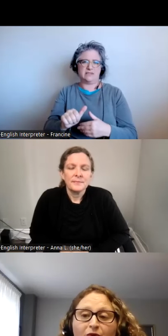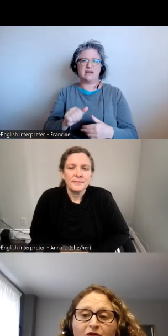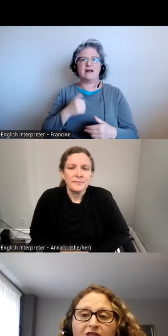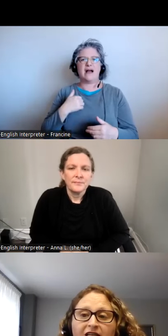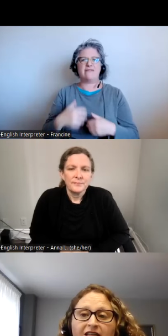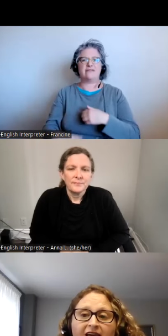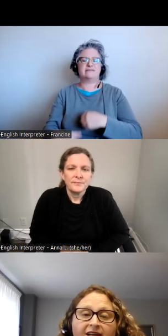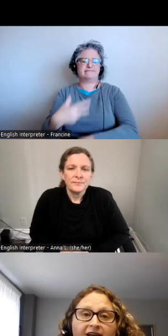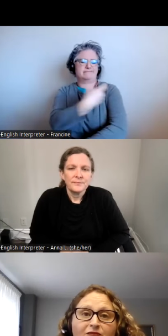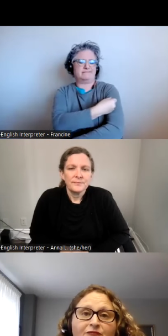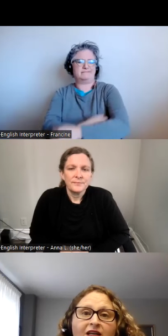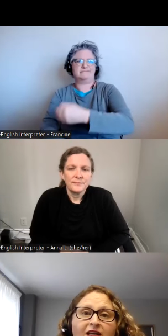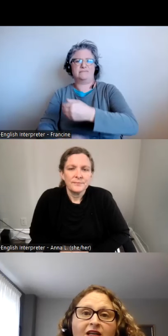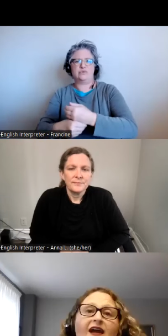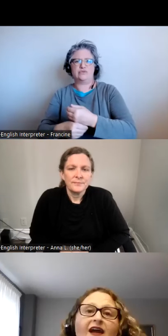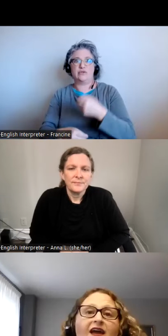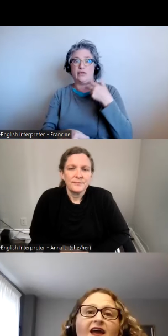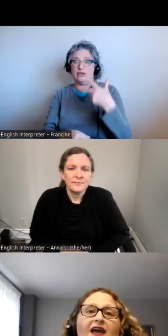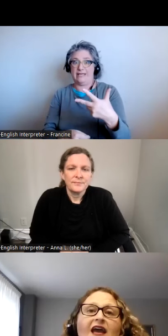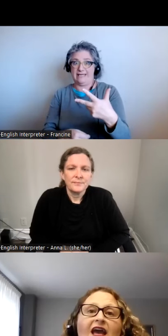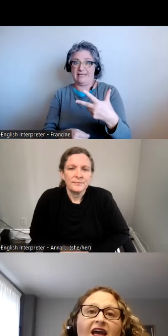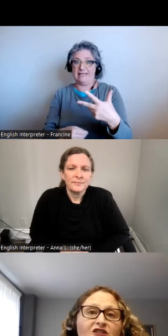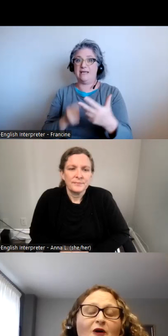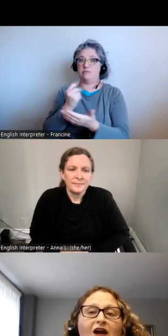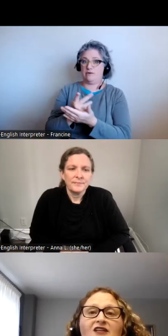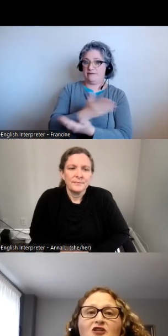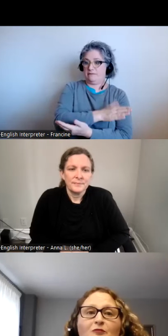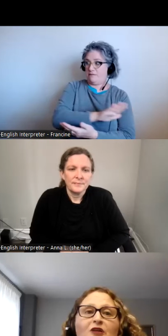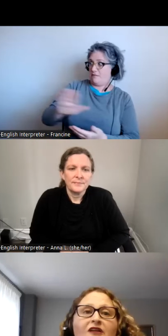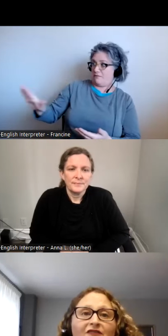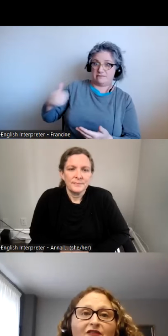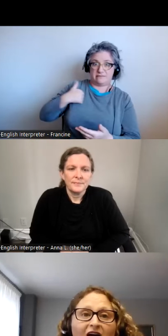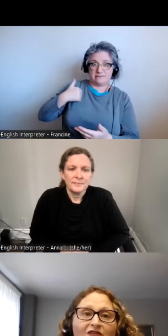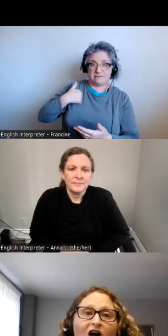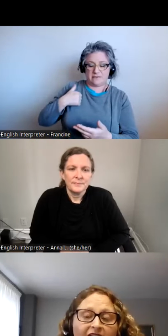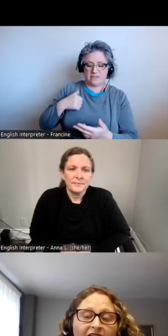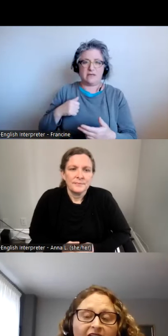omicron variant.